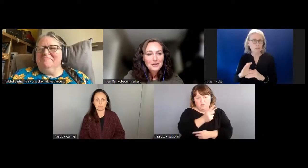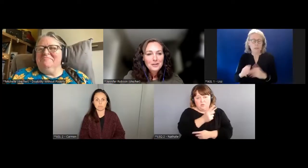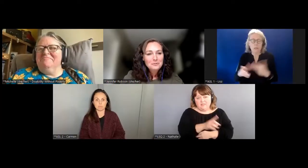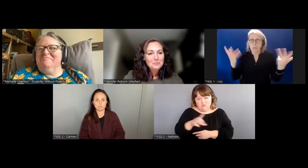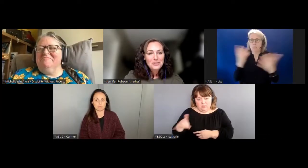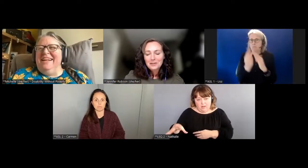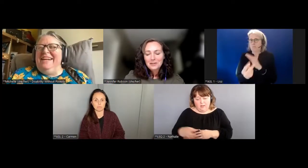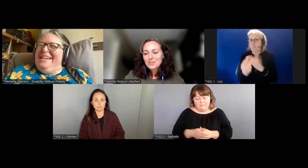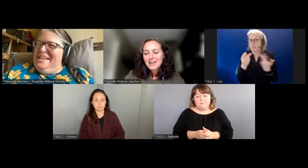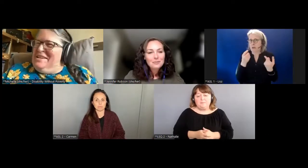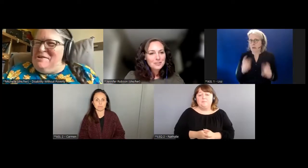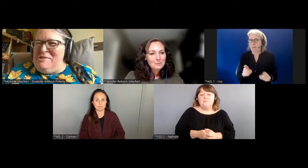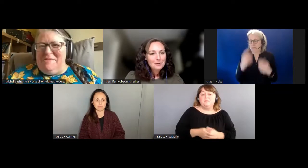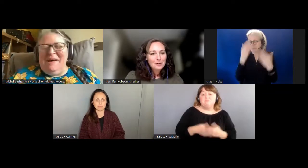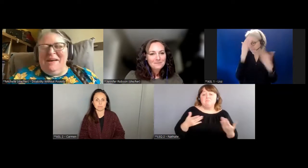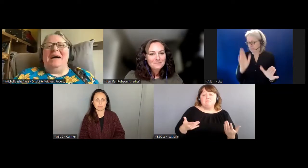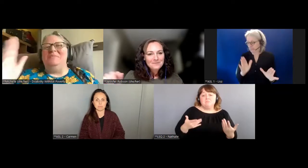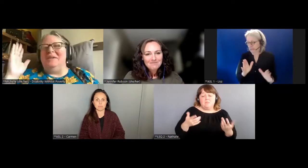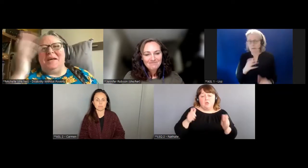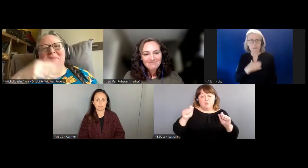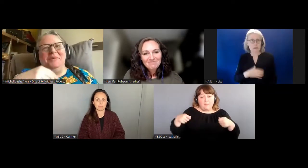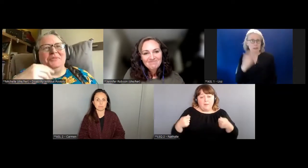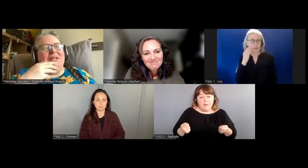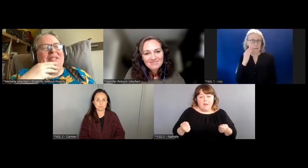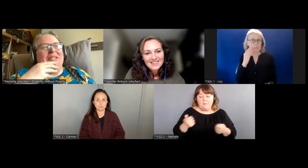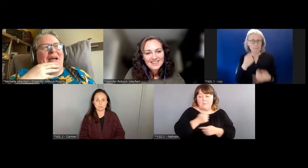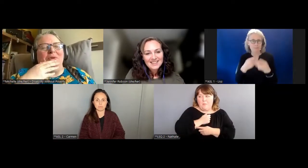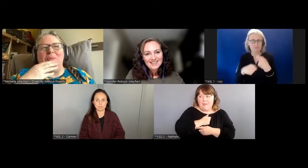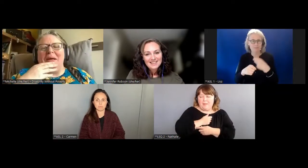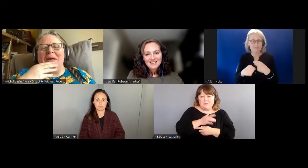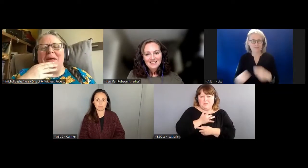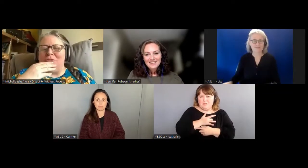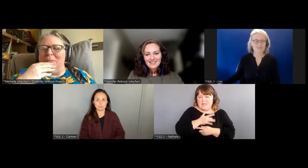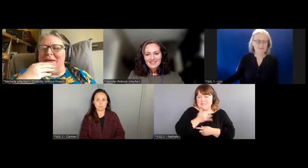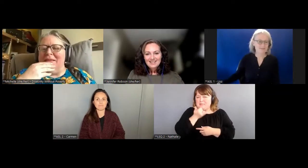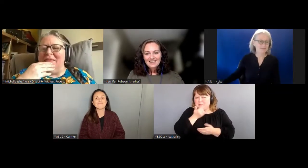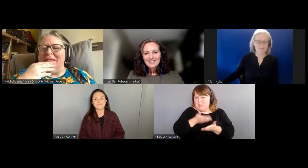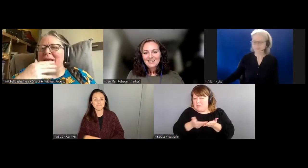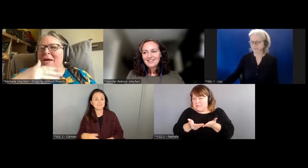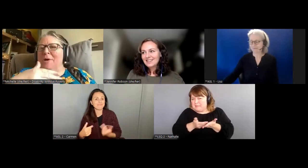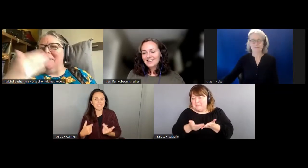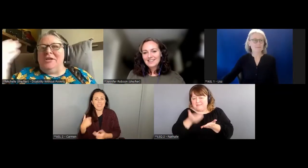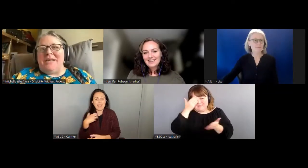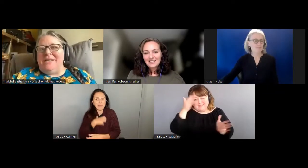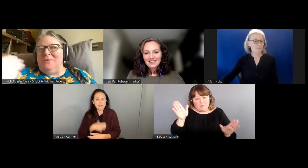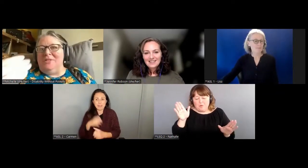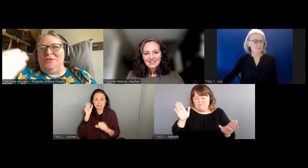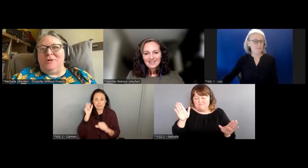I DON'T KNOW. I WISH I HAD ONE. I WISH WE DID FOR SO MANY OF THESE. AS WE